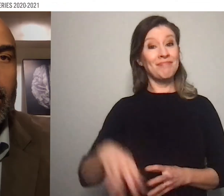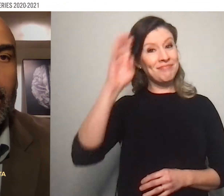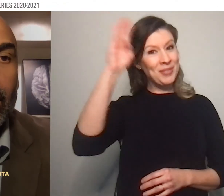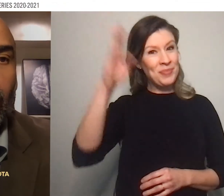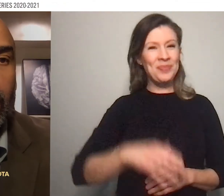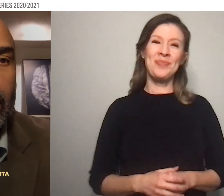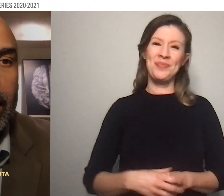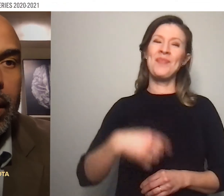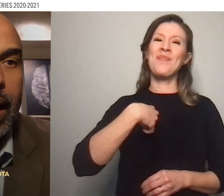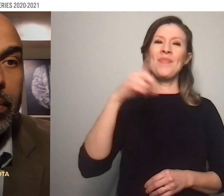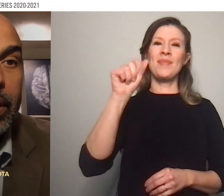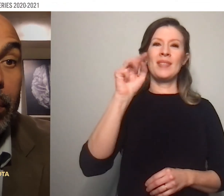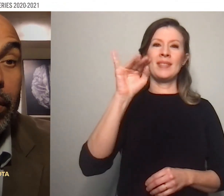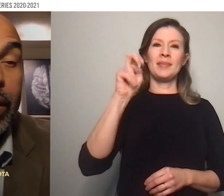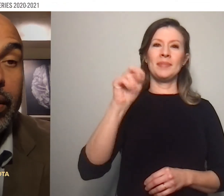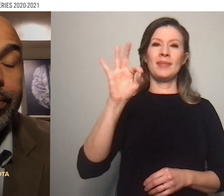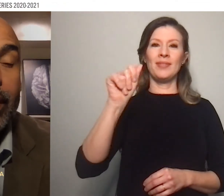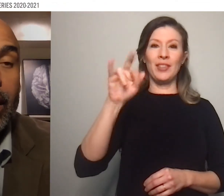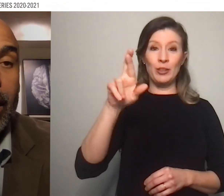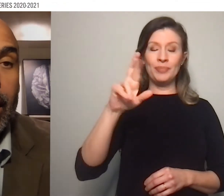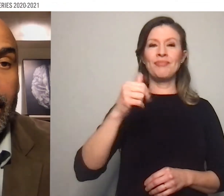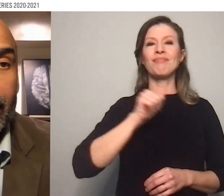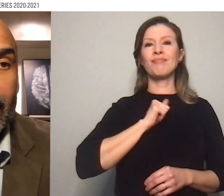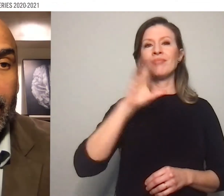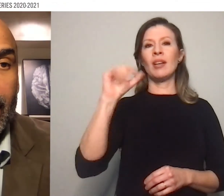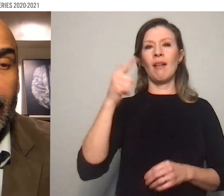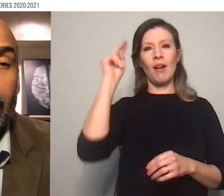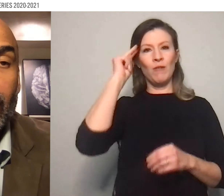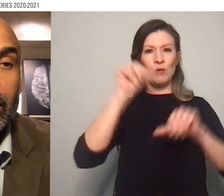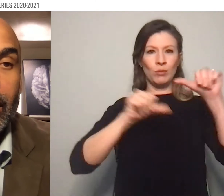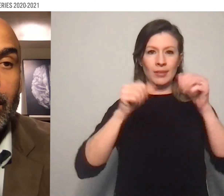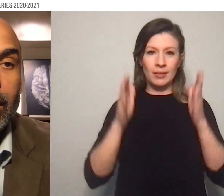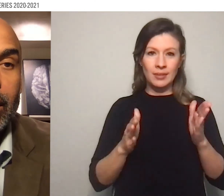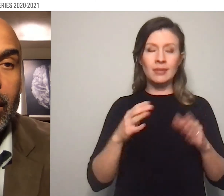Hello I'm Damien Fair, I'm a Cognitive Neuroscientist